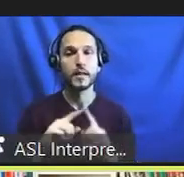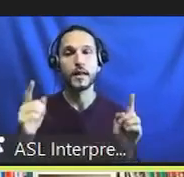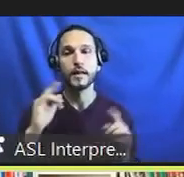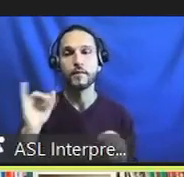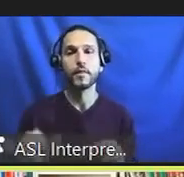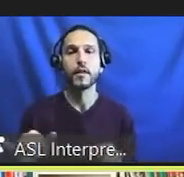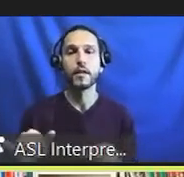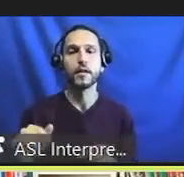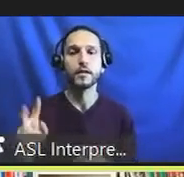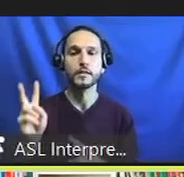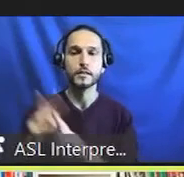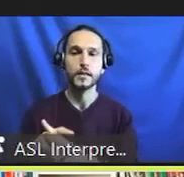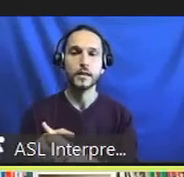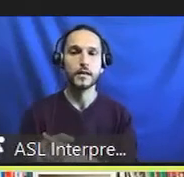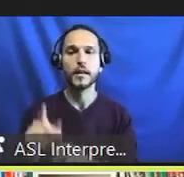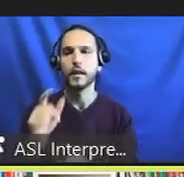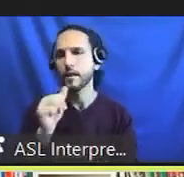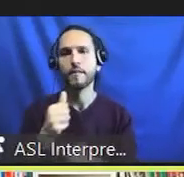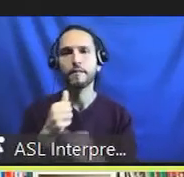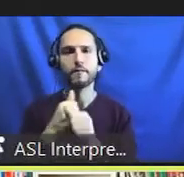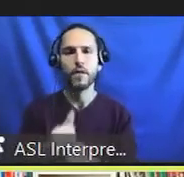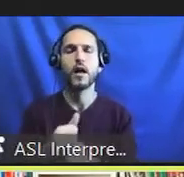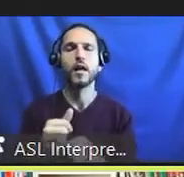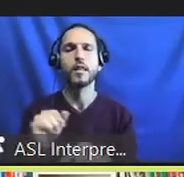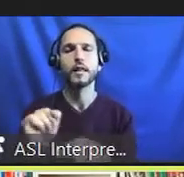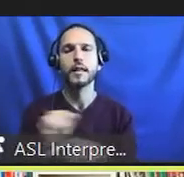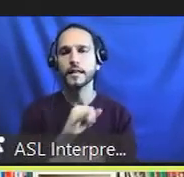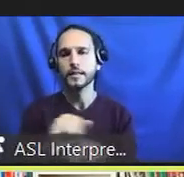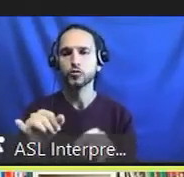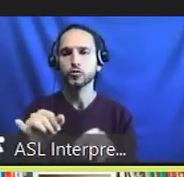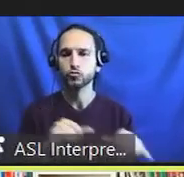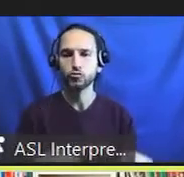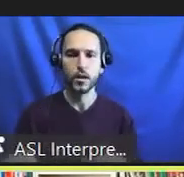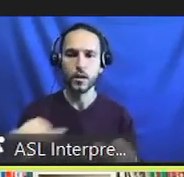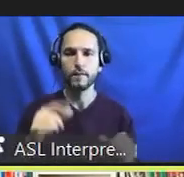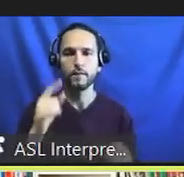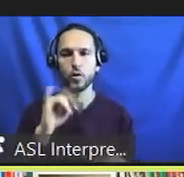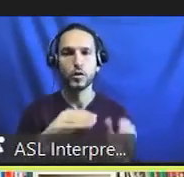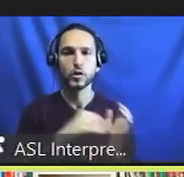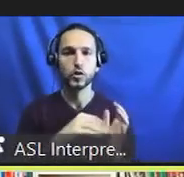is not meeting industry standards as far as the student can tell?